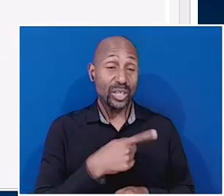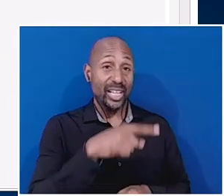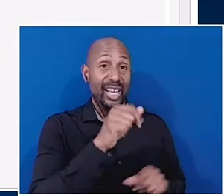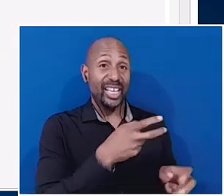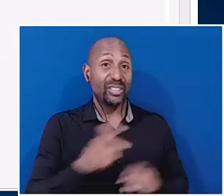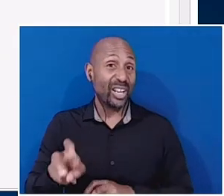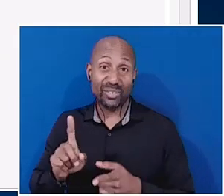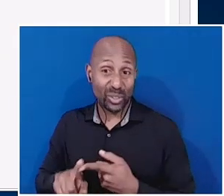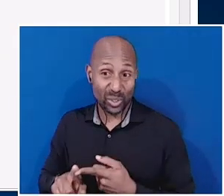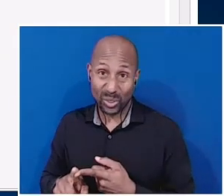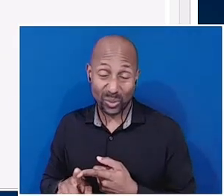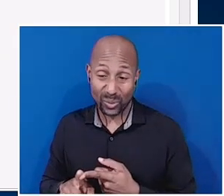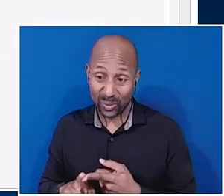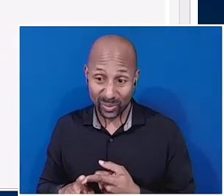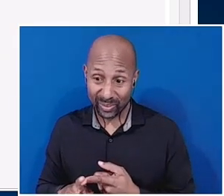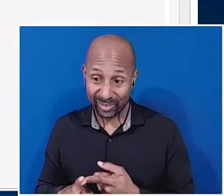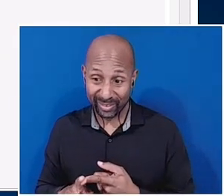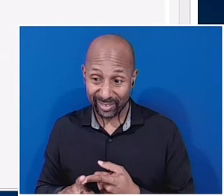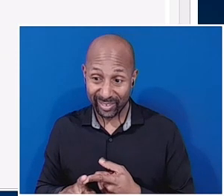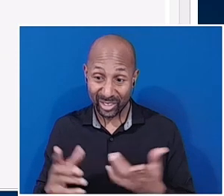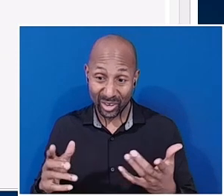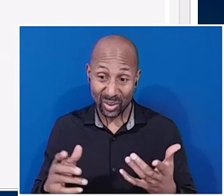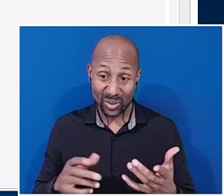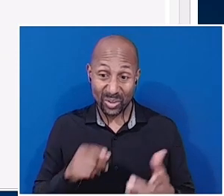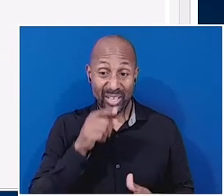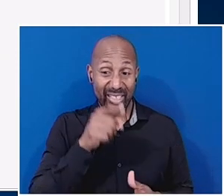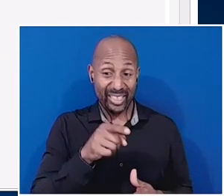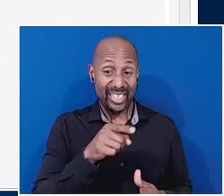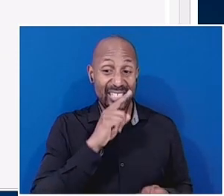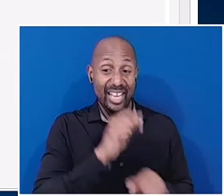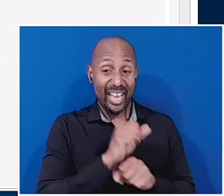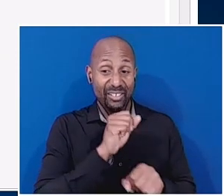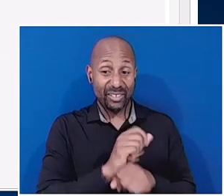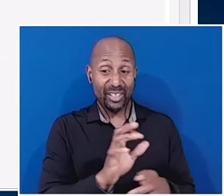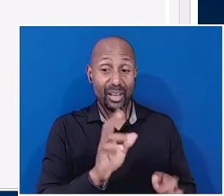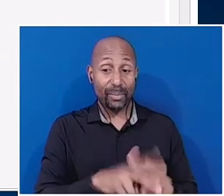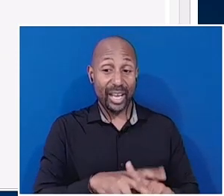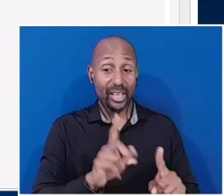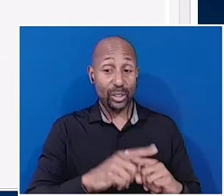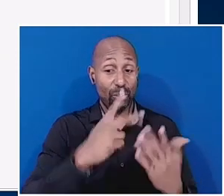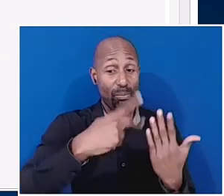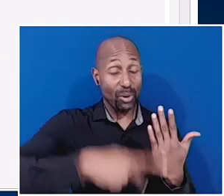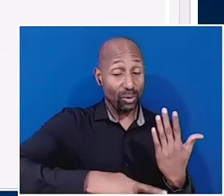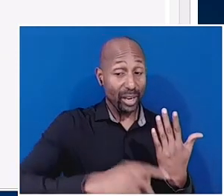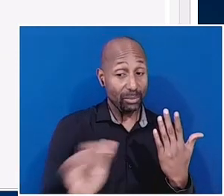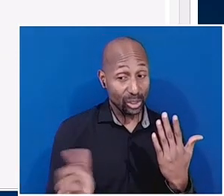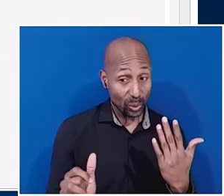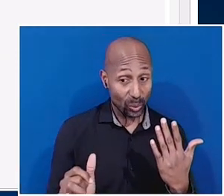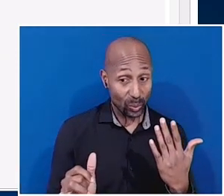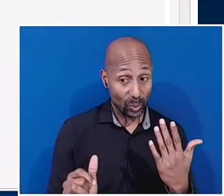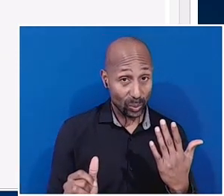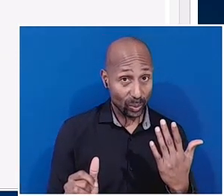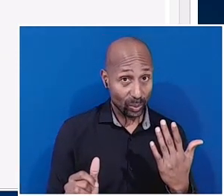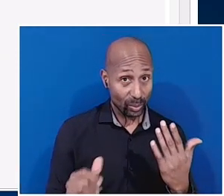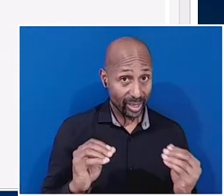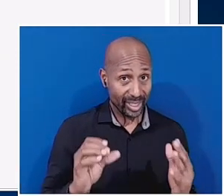a teach out plan at the programmatic level? I hope not. And I think all is, in fact, overreach as